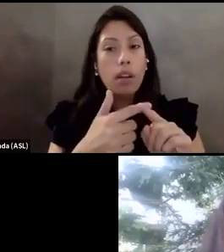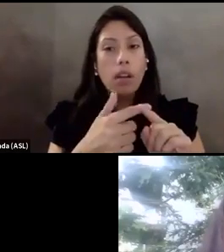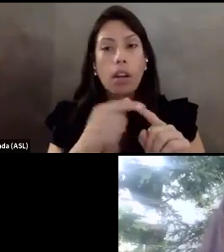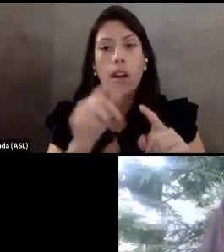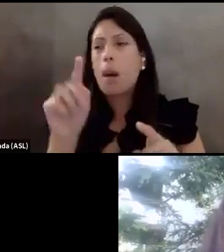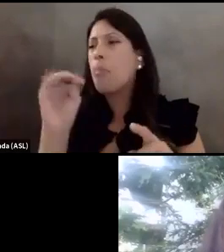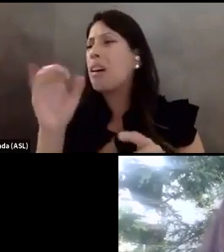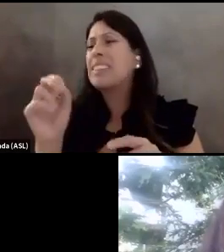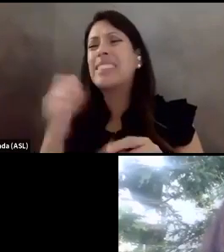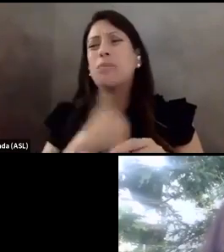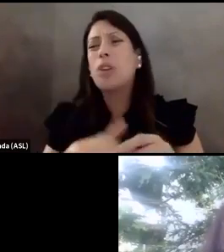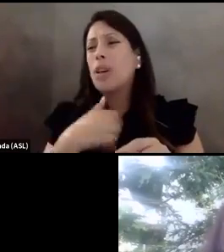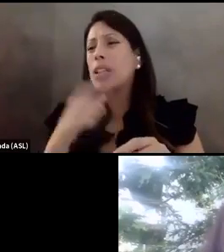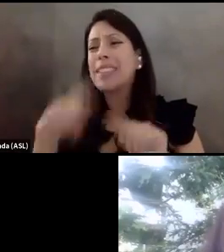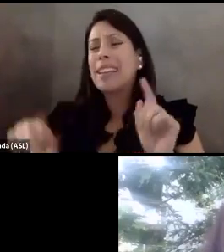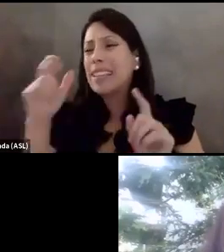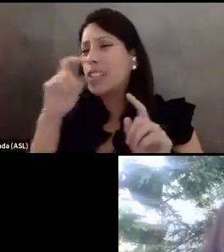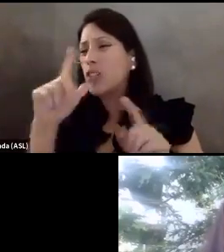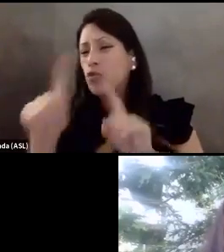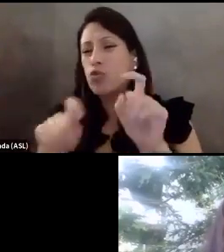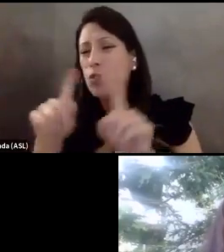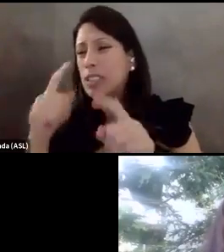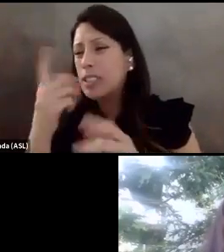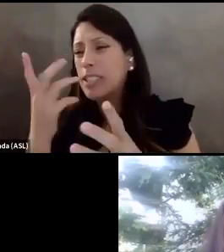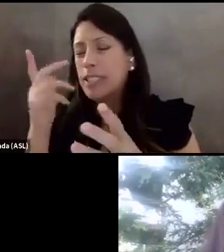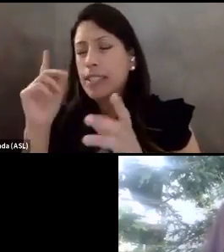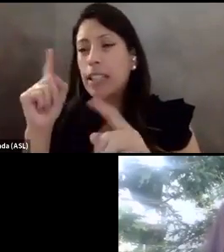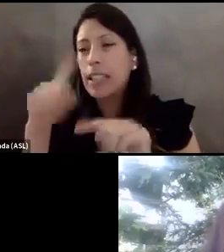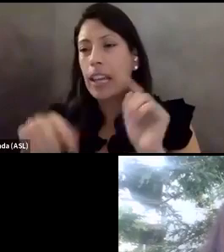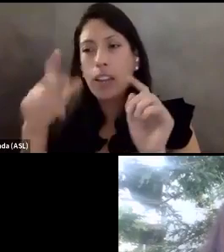We're having a hard time hearing you, but could you speak up a little bit? Sorry.